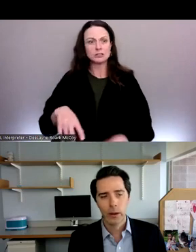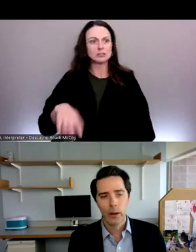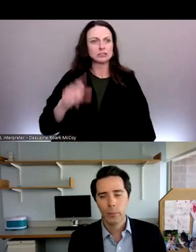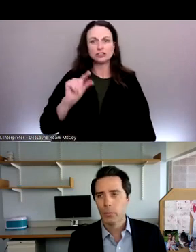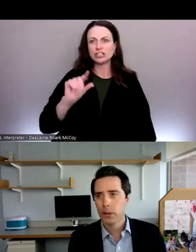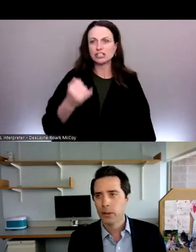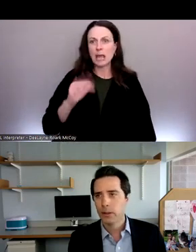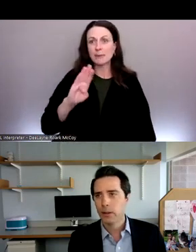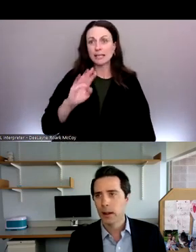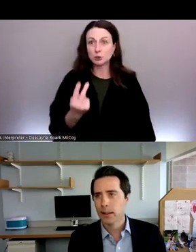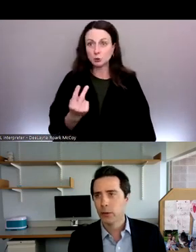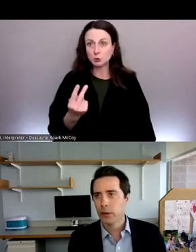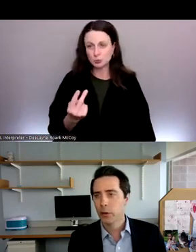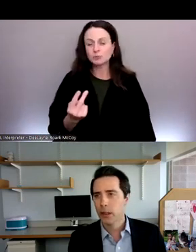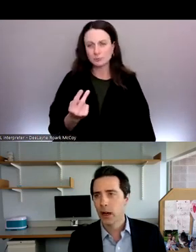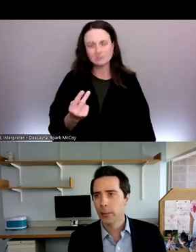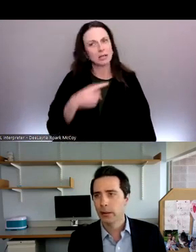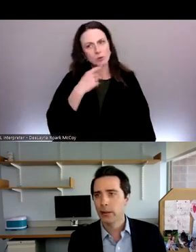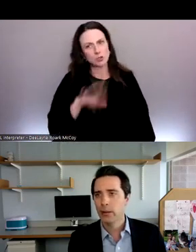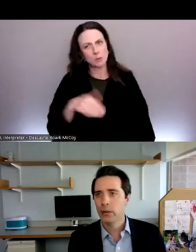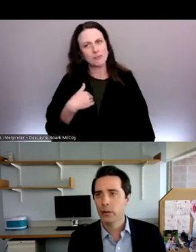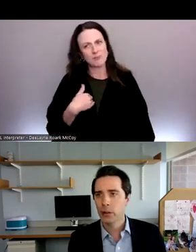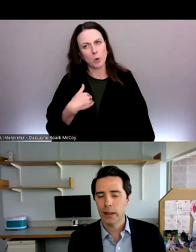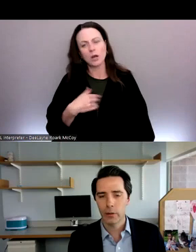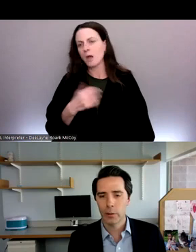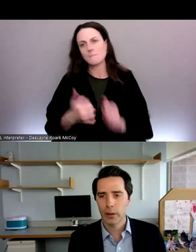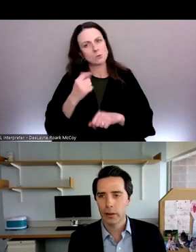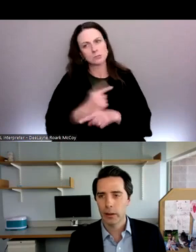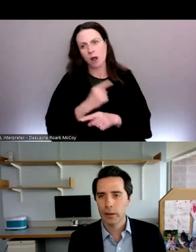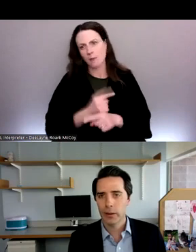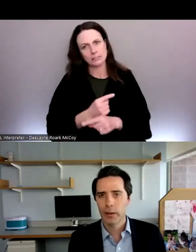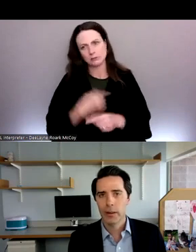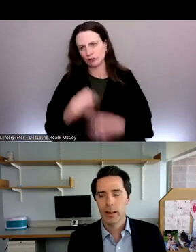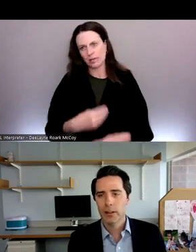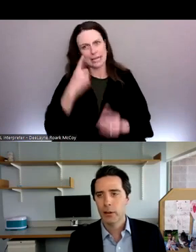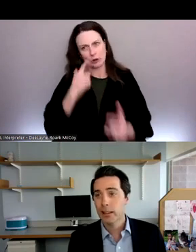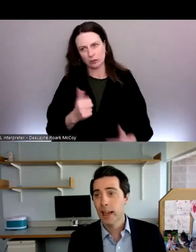which is as I told you the most common